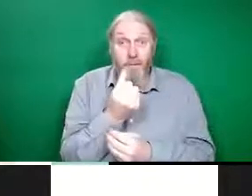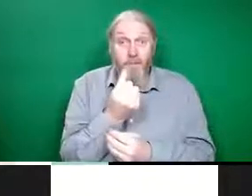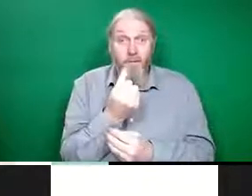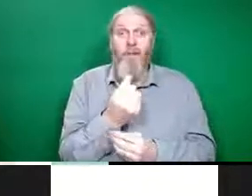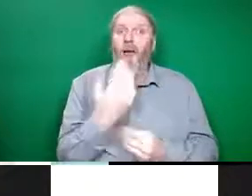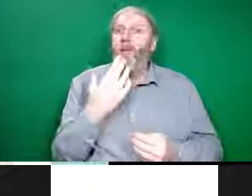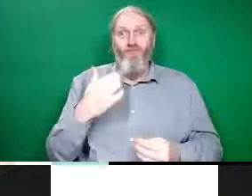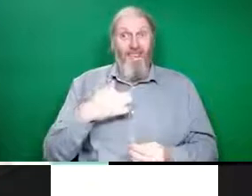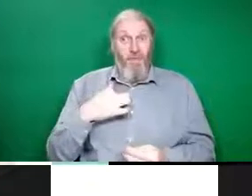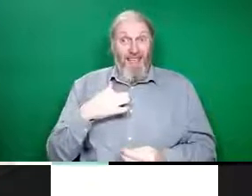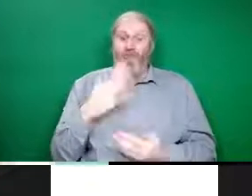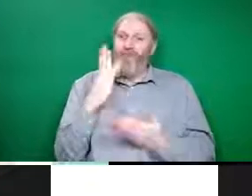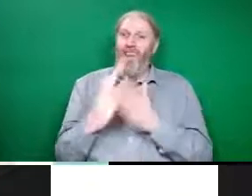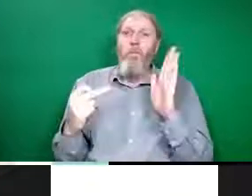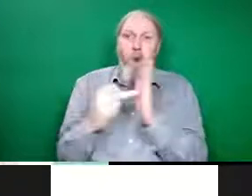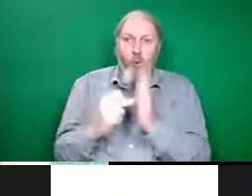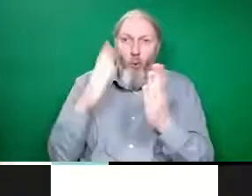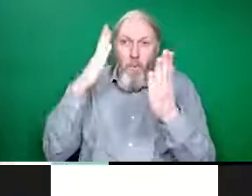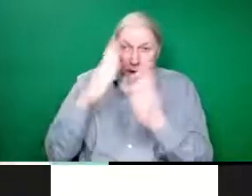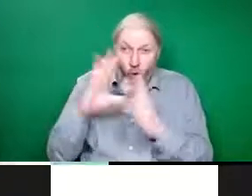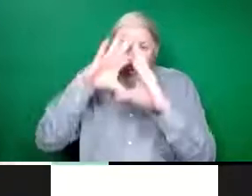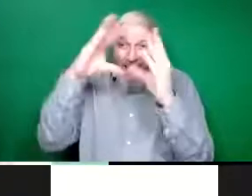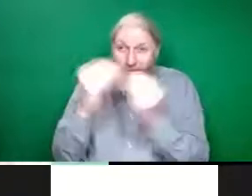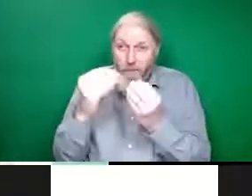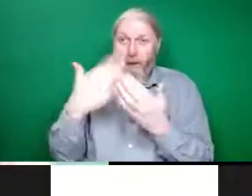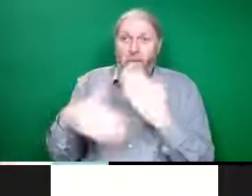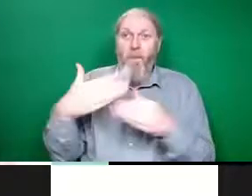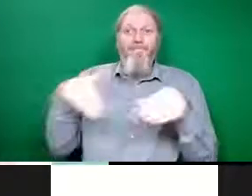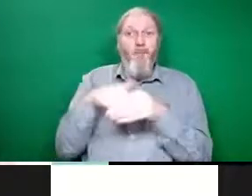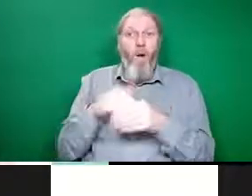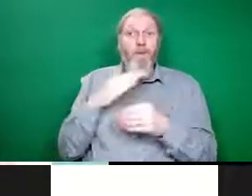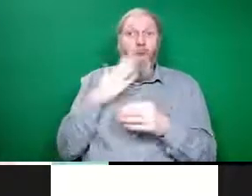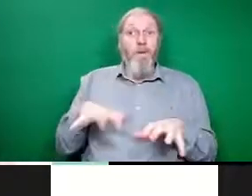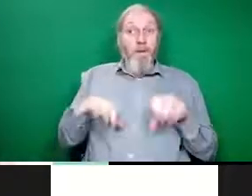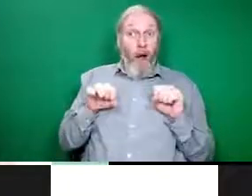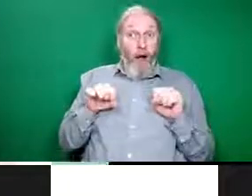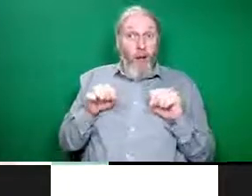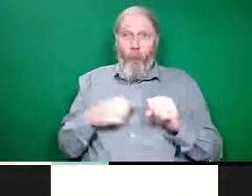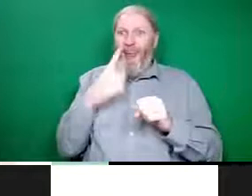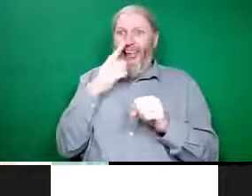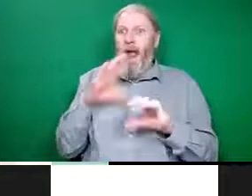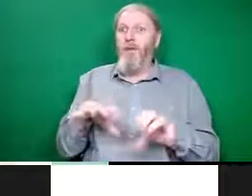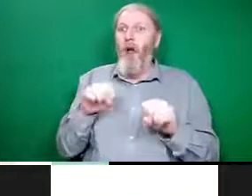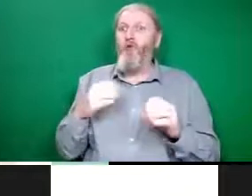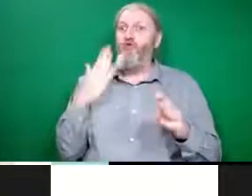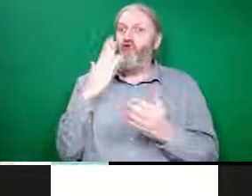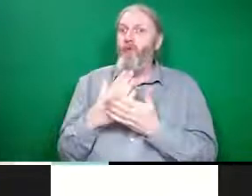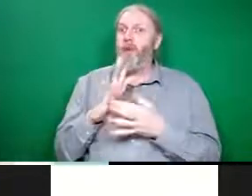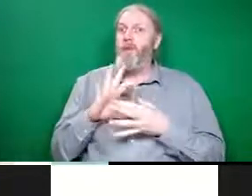yourselves, seeing similar wins and benefits, I think we can all agree there's a pattern emerging and our work is not insane.